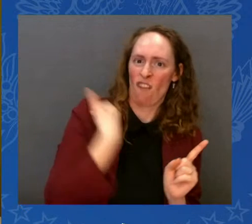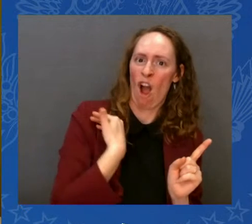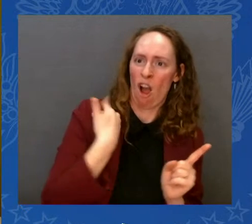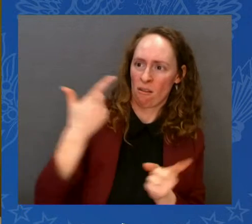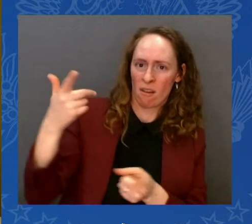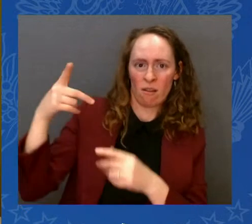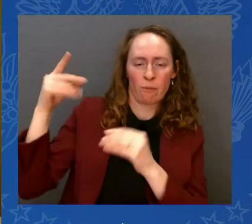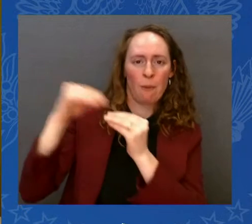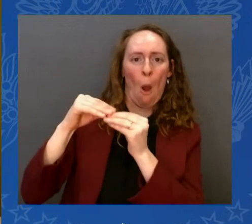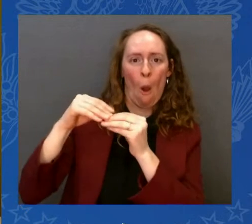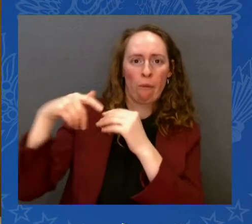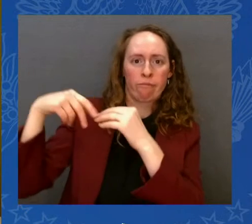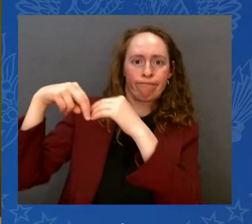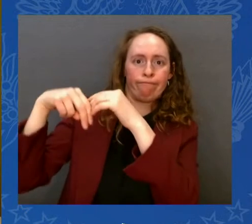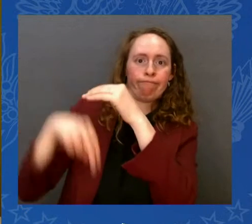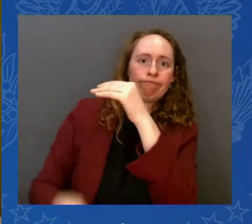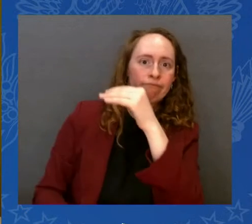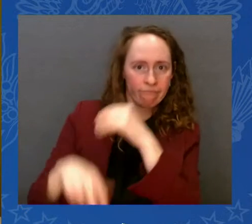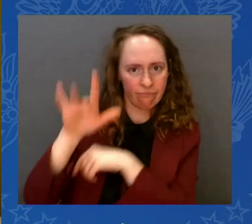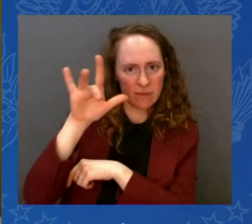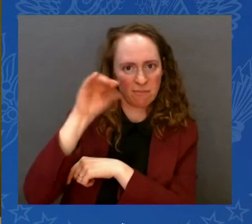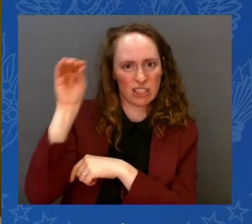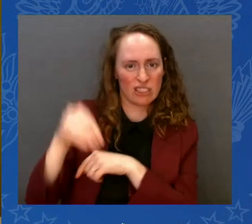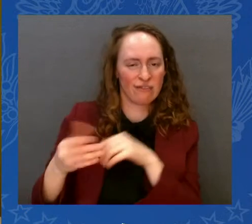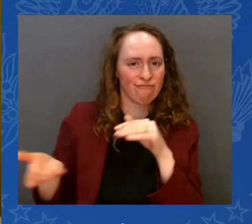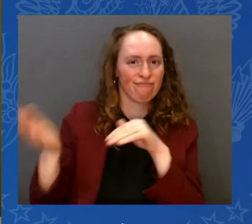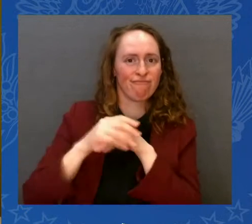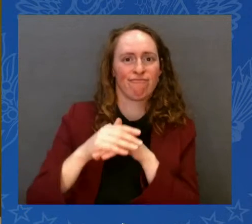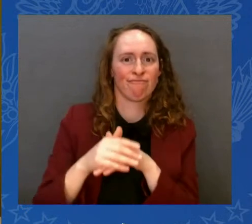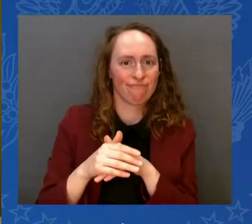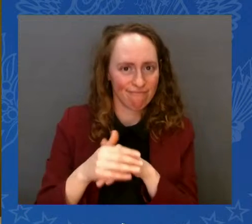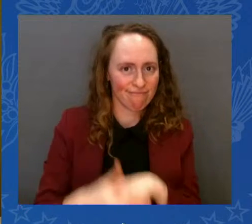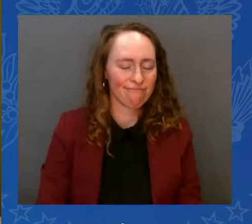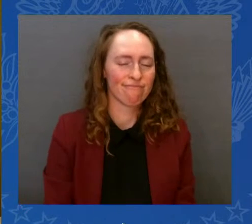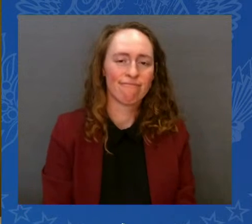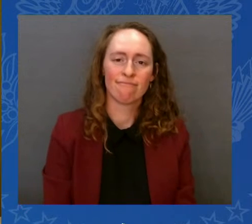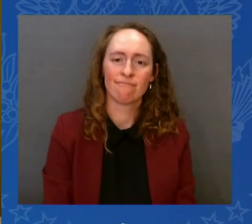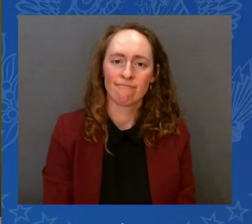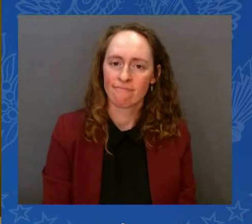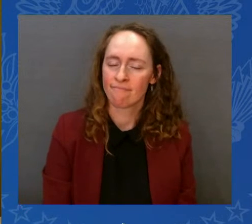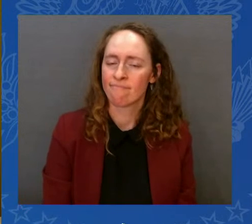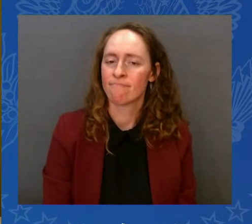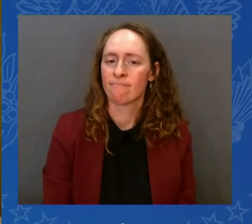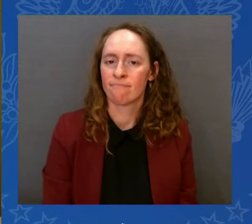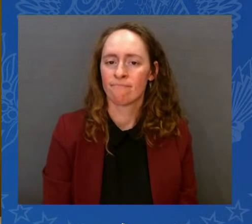I don't think my colleagues are really serious about it -- I hope they're not -- about holding the debt hostage